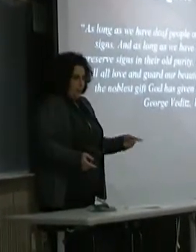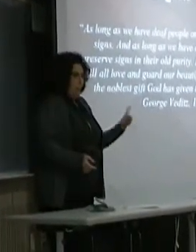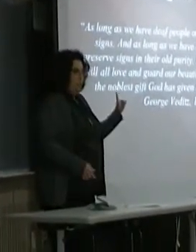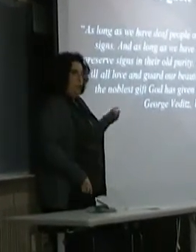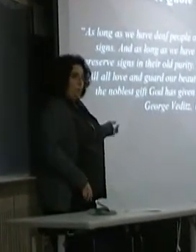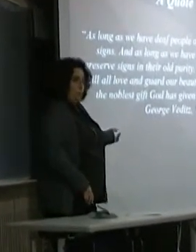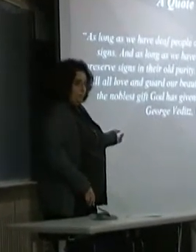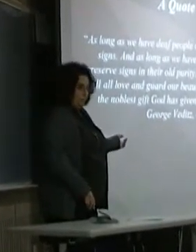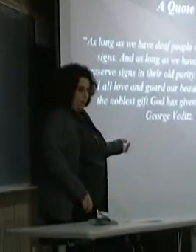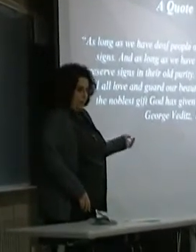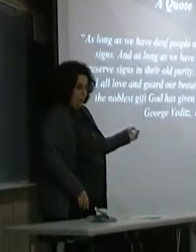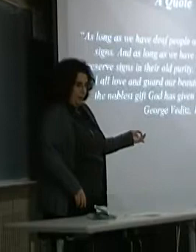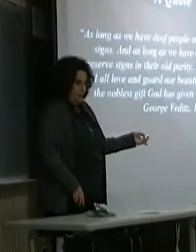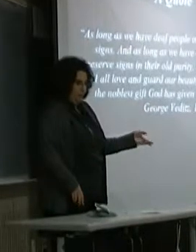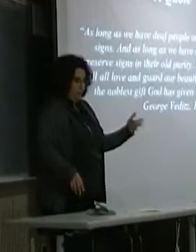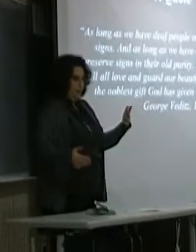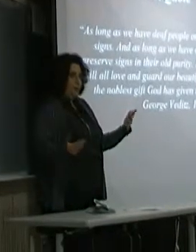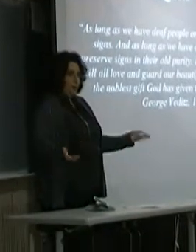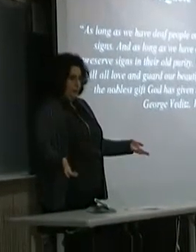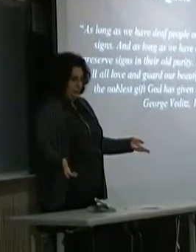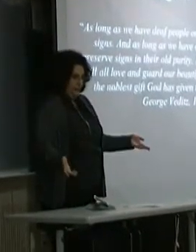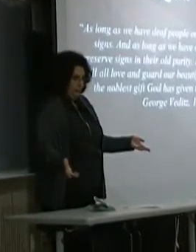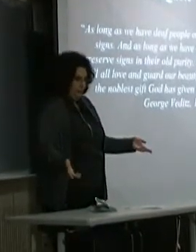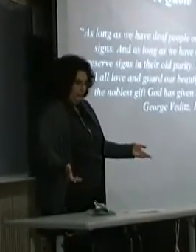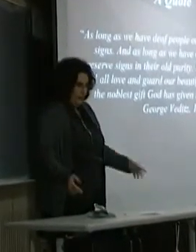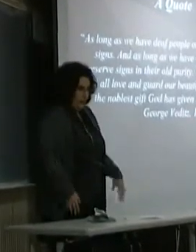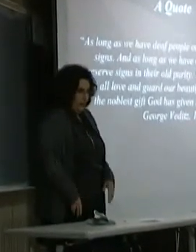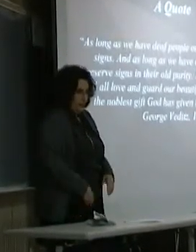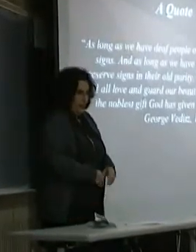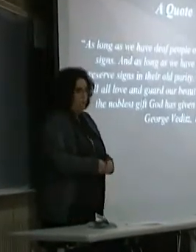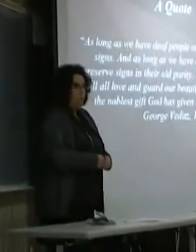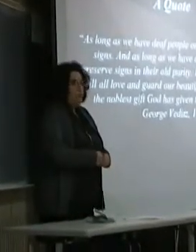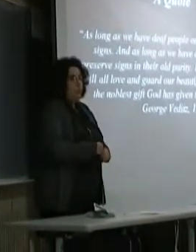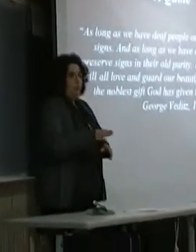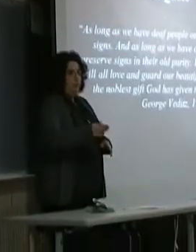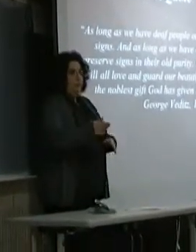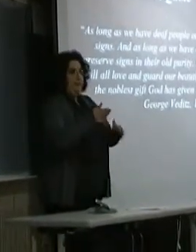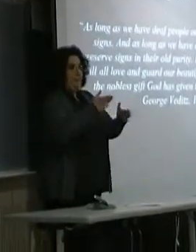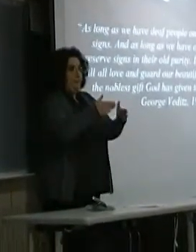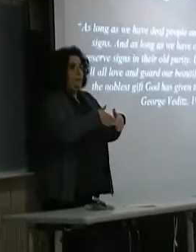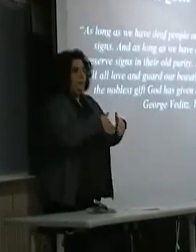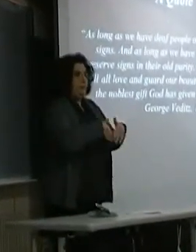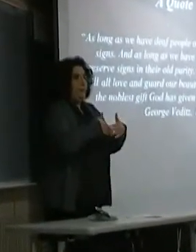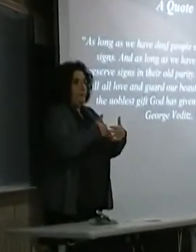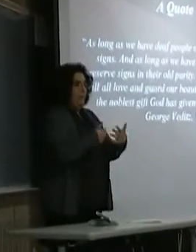his hopes have become a reality and they aren't just benefiting the Deaf